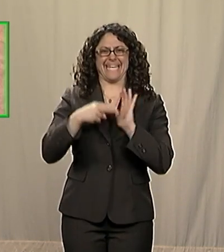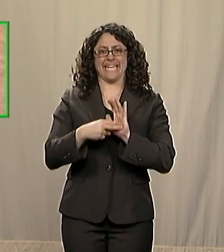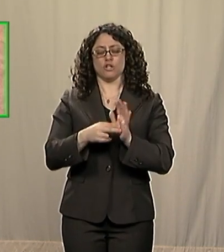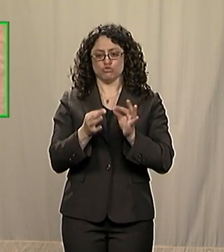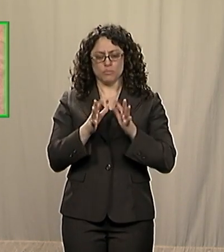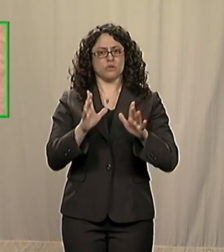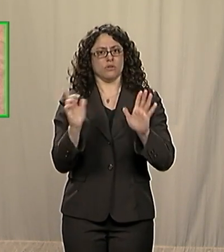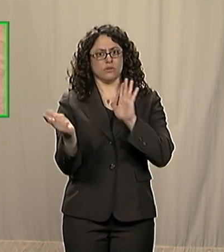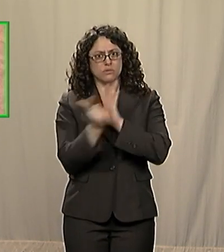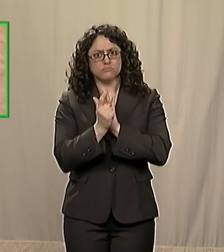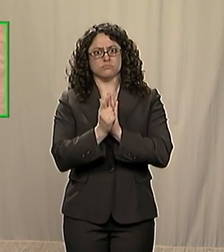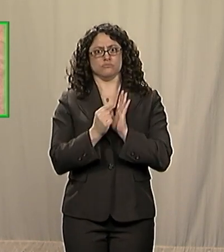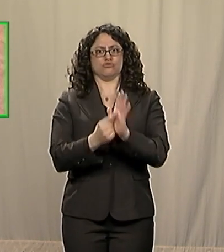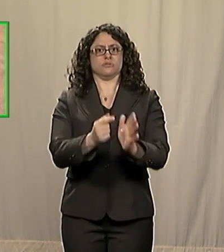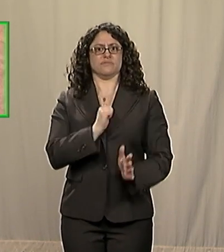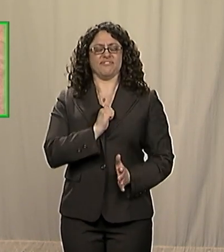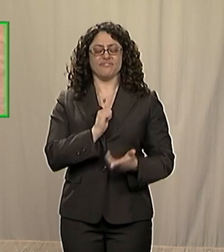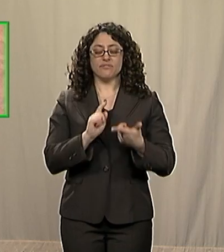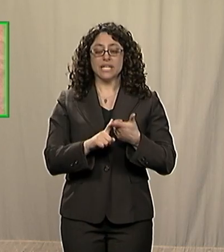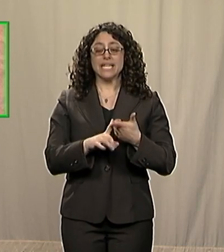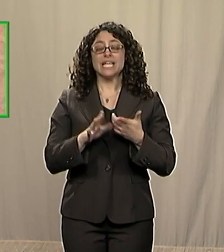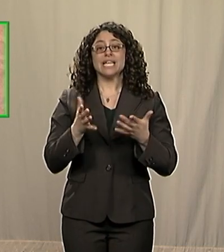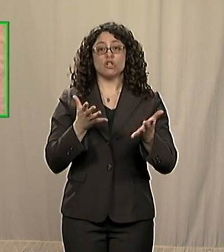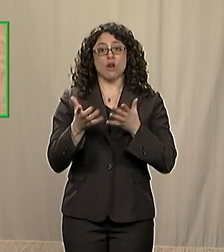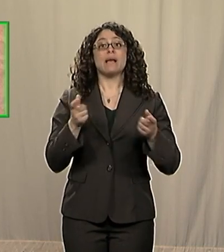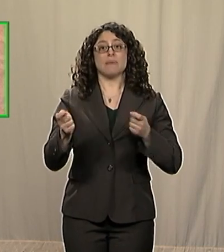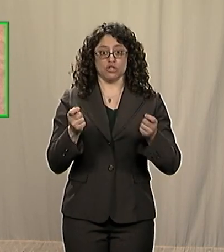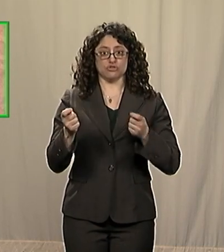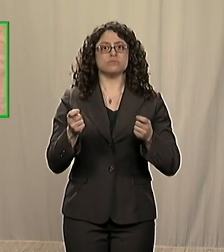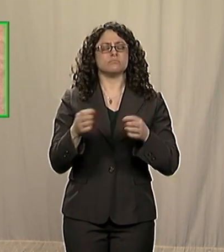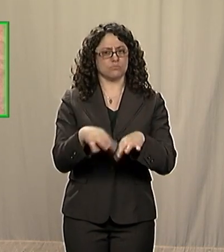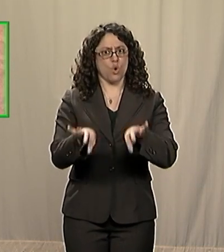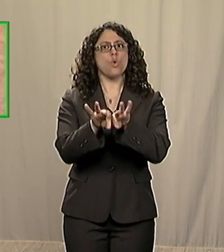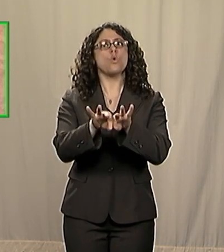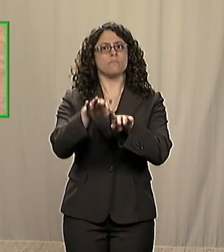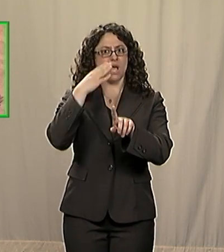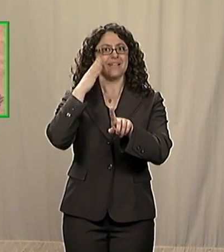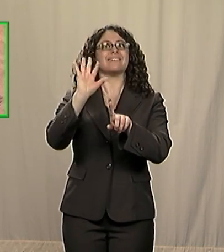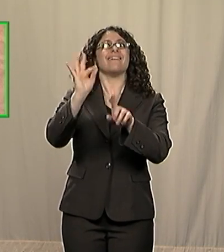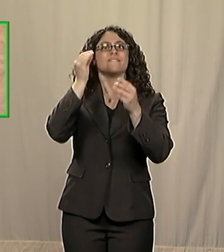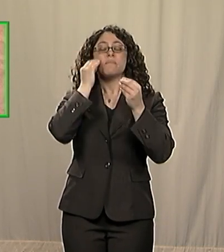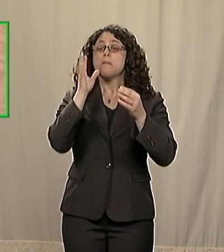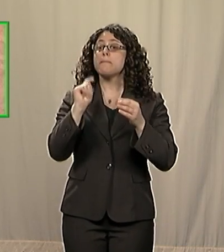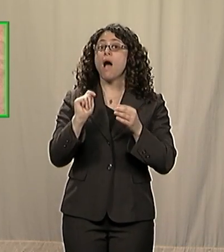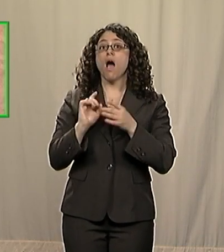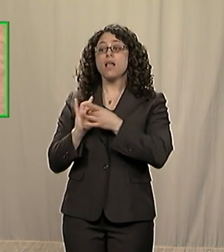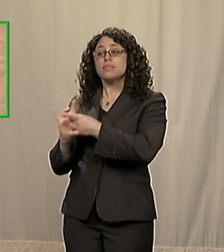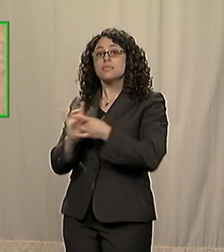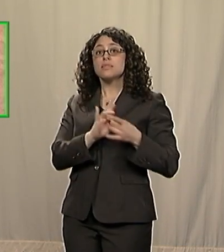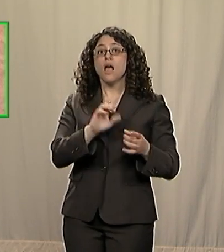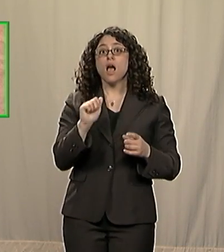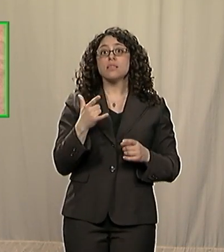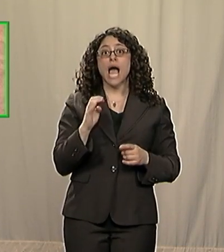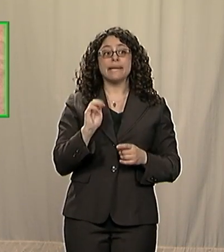Interaction management was highly valued because of the primacy of information, but alignment with participants was not.